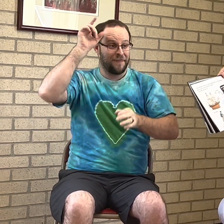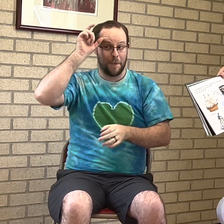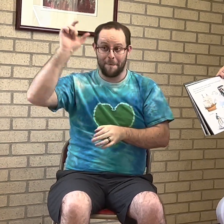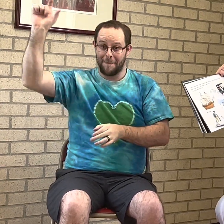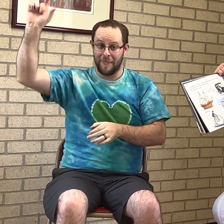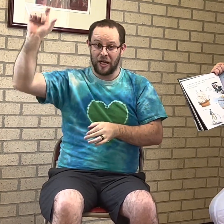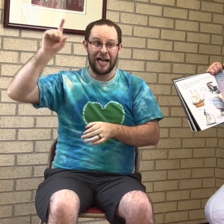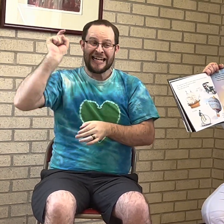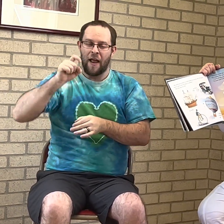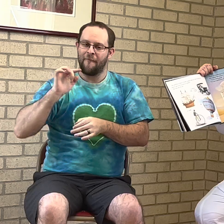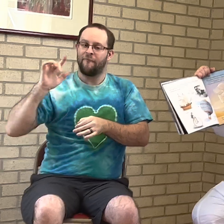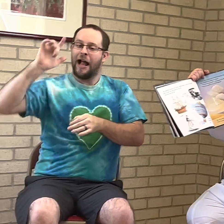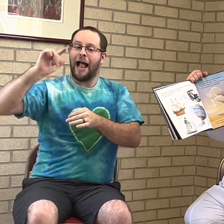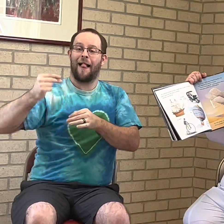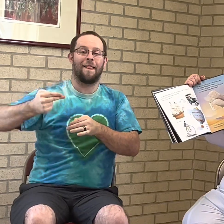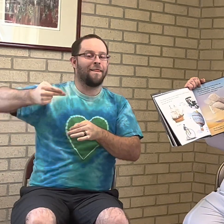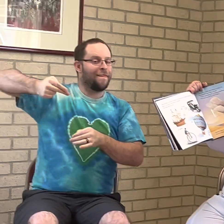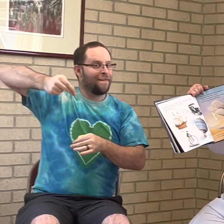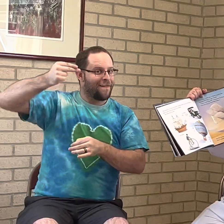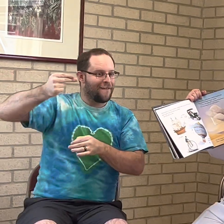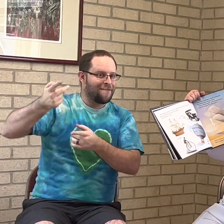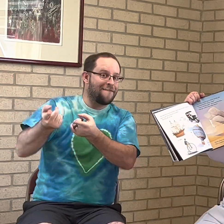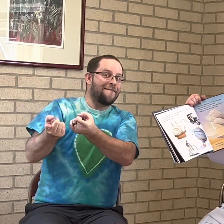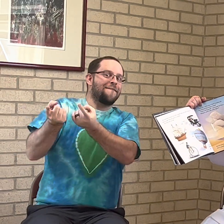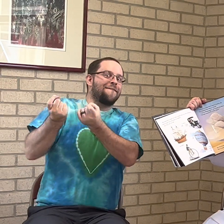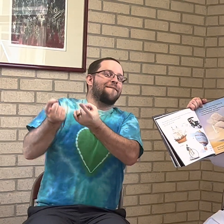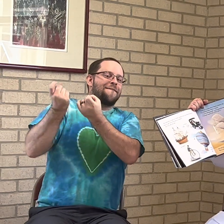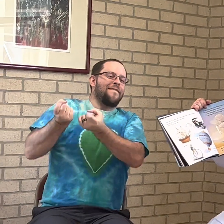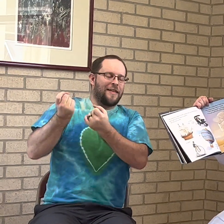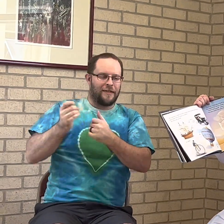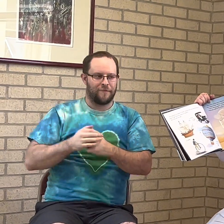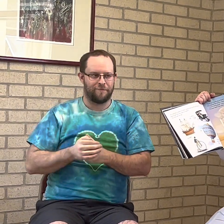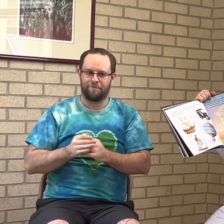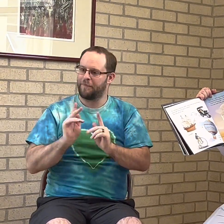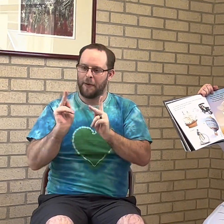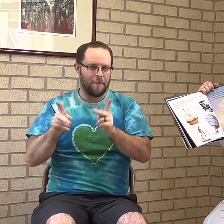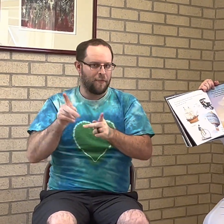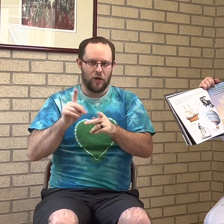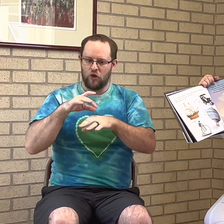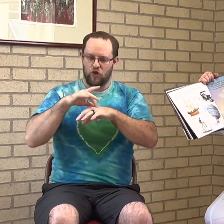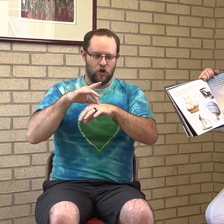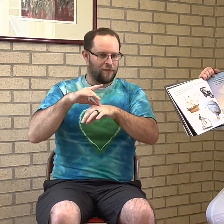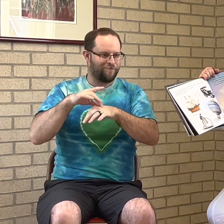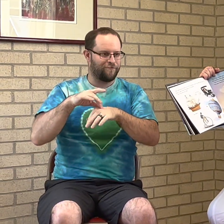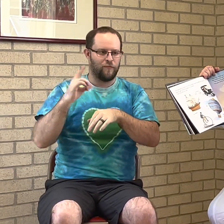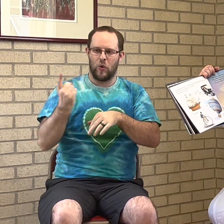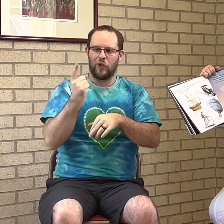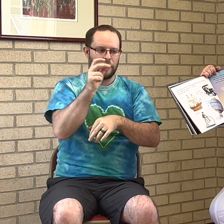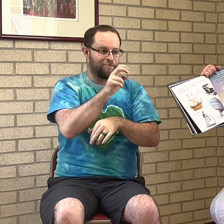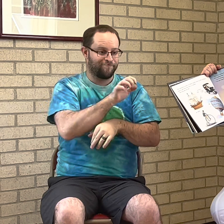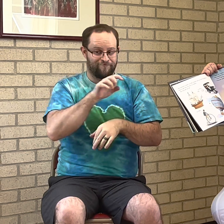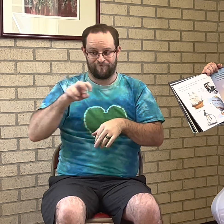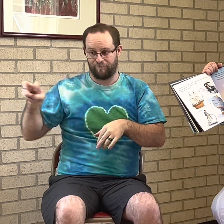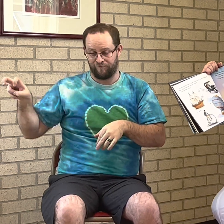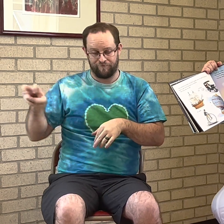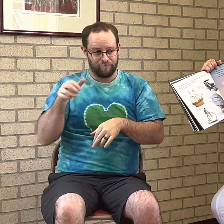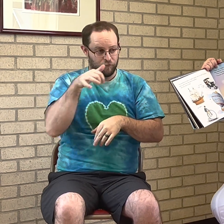need to fly a little higher!" But the people on Earth only travel to visit one another